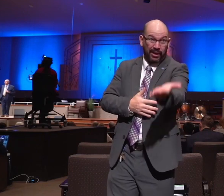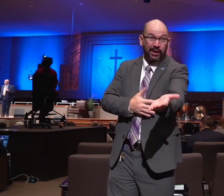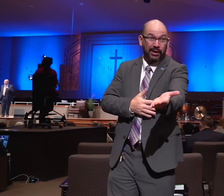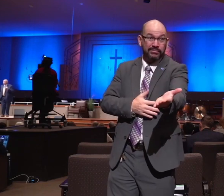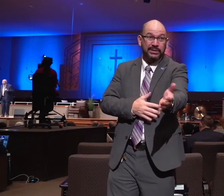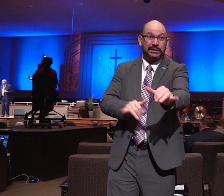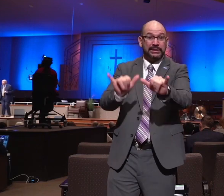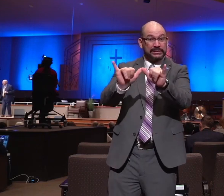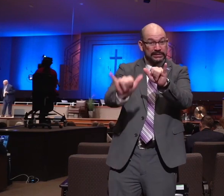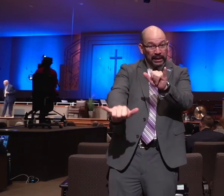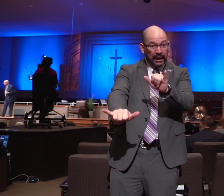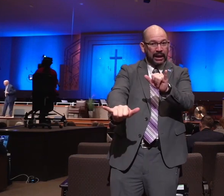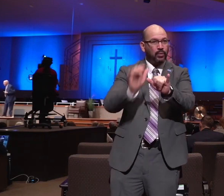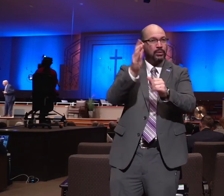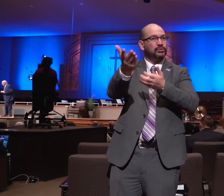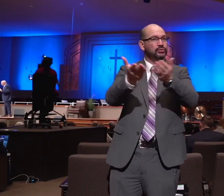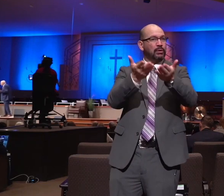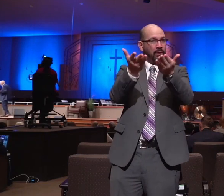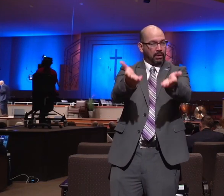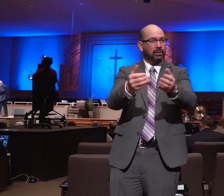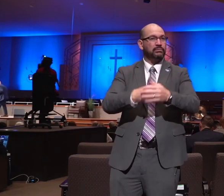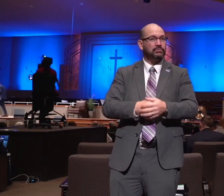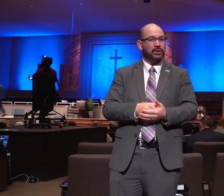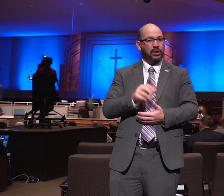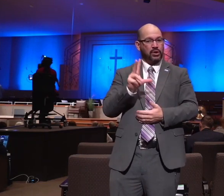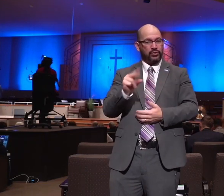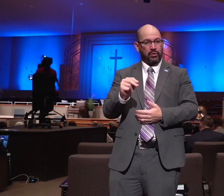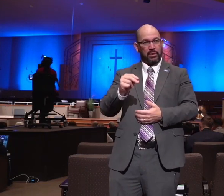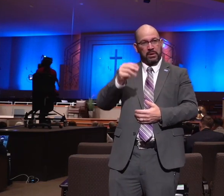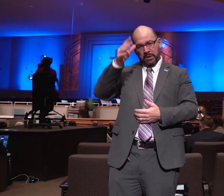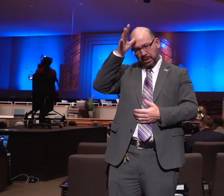and serve David